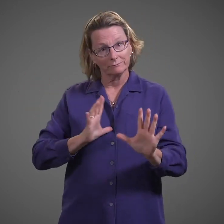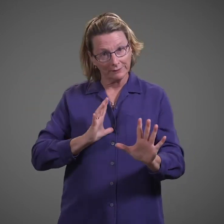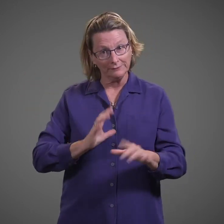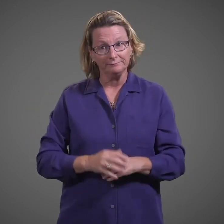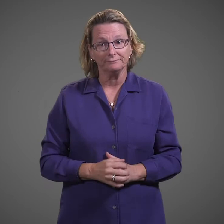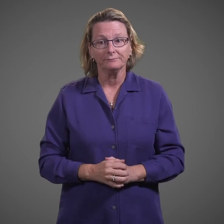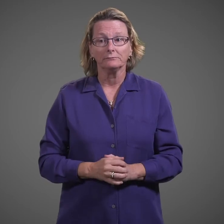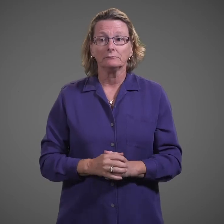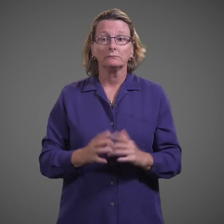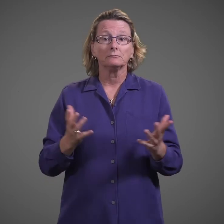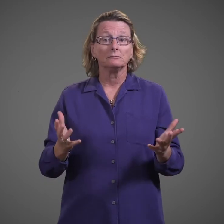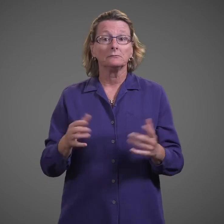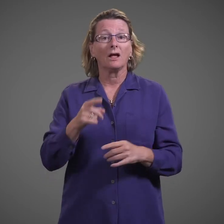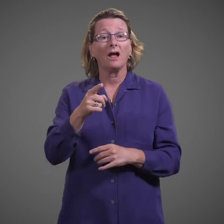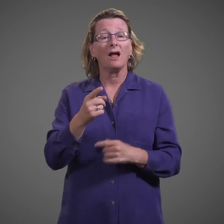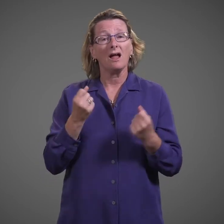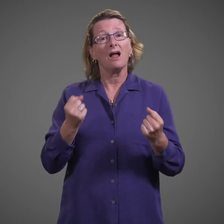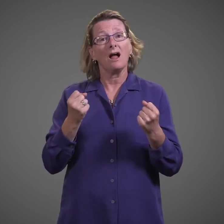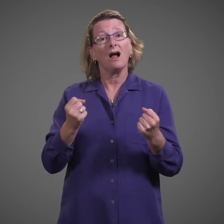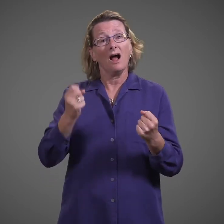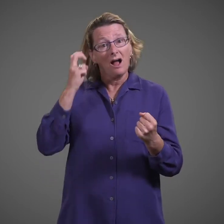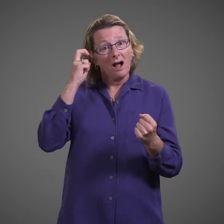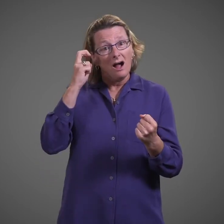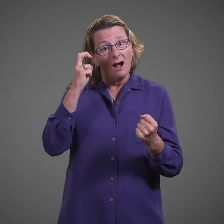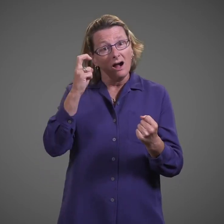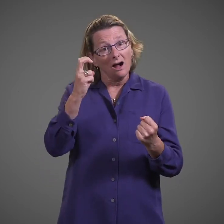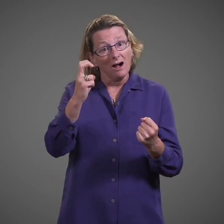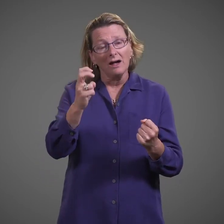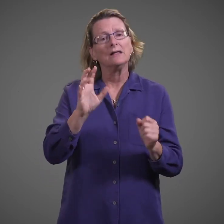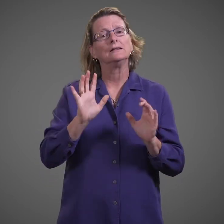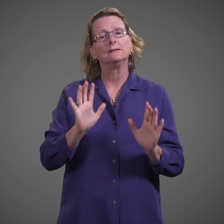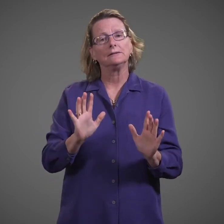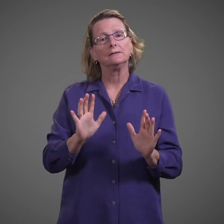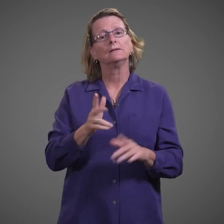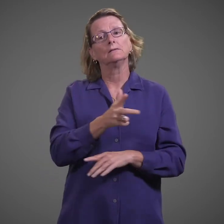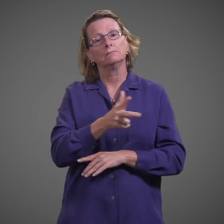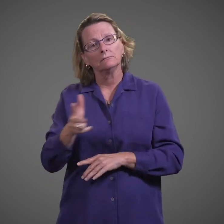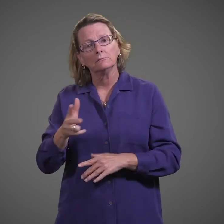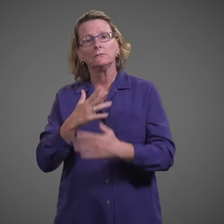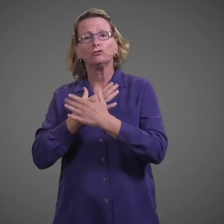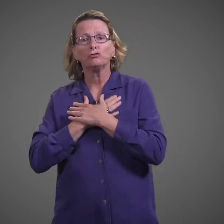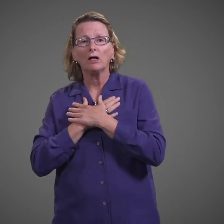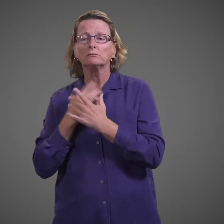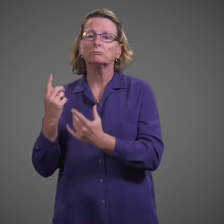If you have a long drive, take breaks to get out of the car and move around.